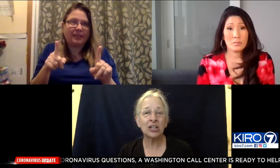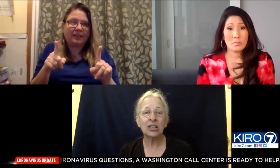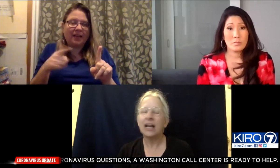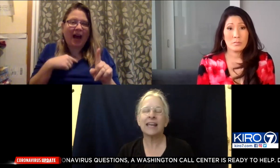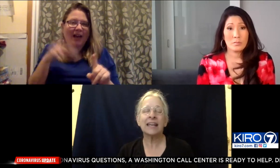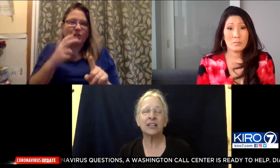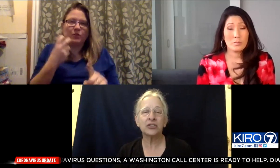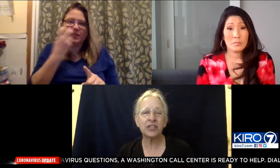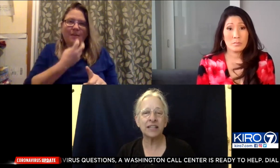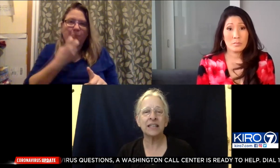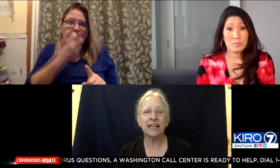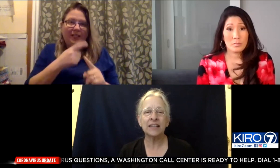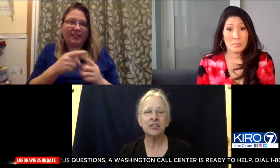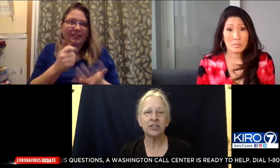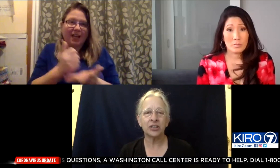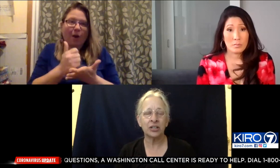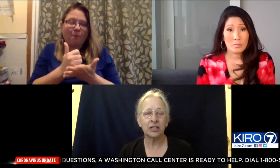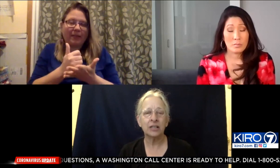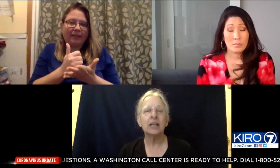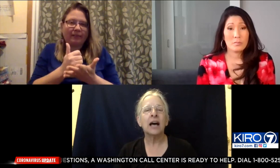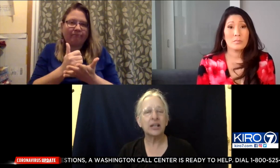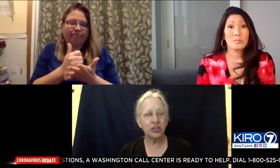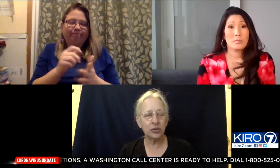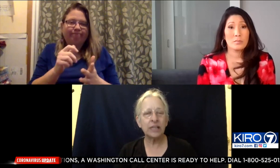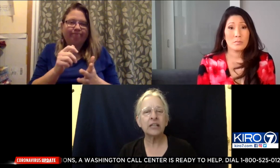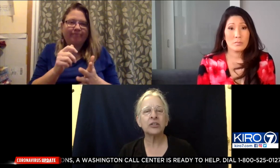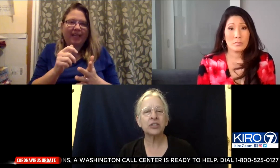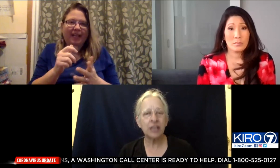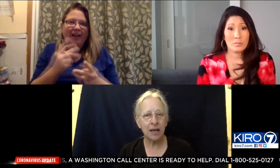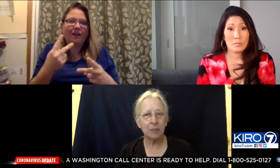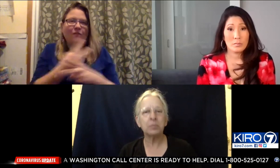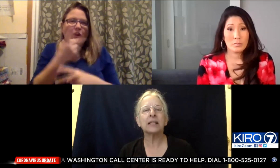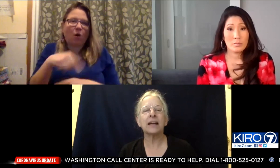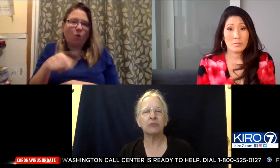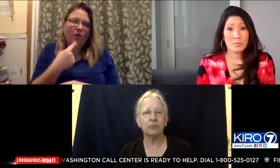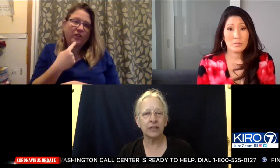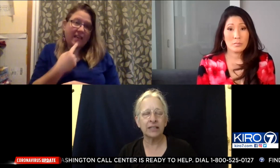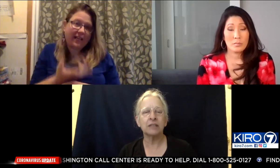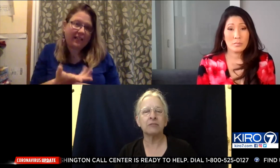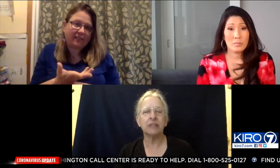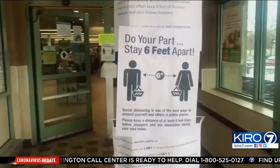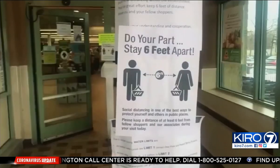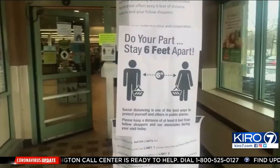PEOPLE WHO ARE WEARING MASKS, IF I HAVE A QUESTION, I CAN'T HEAR, I CAN'T UNDERSTAND